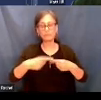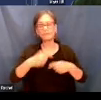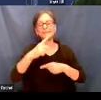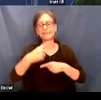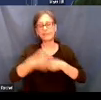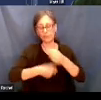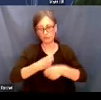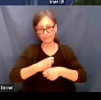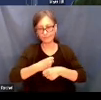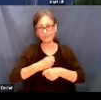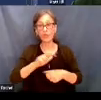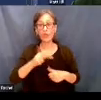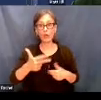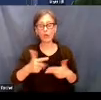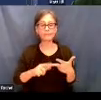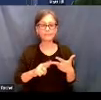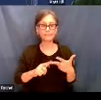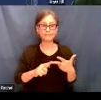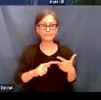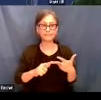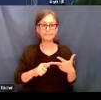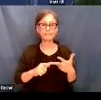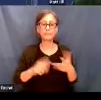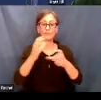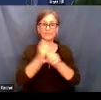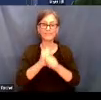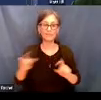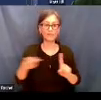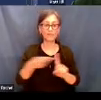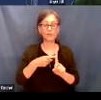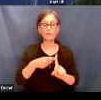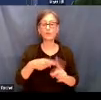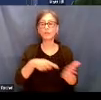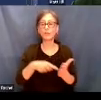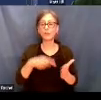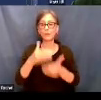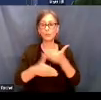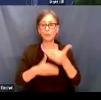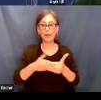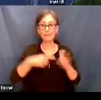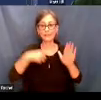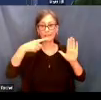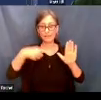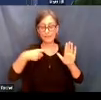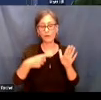Third, upon receipt of the first due process hearing request in a school year.